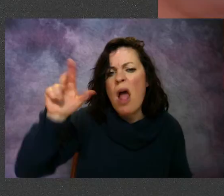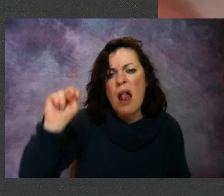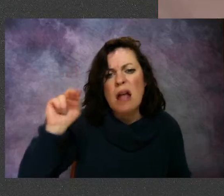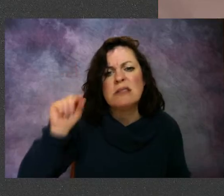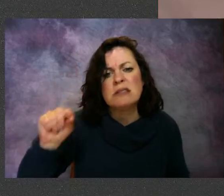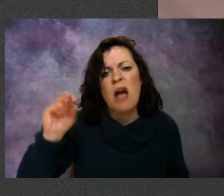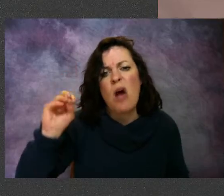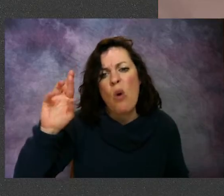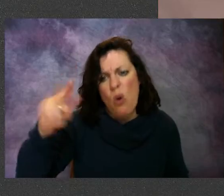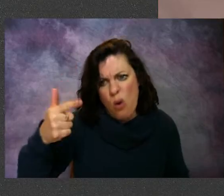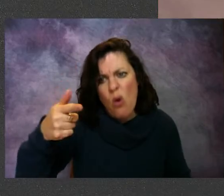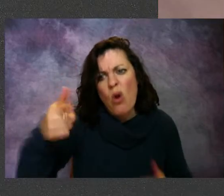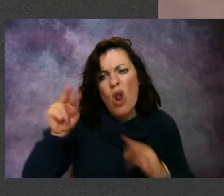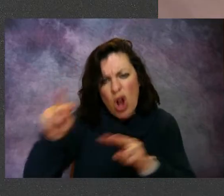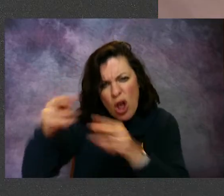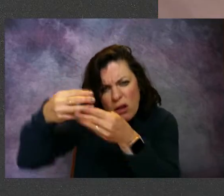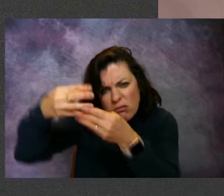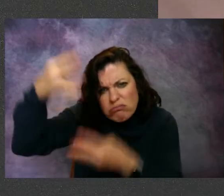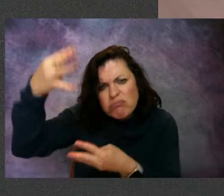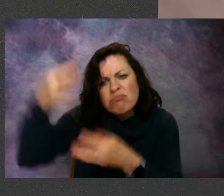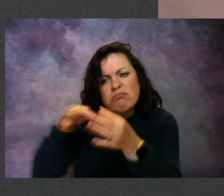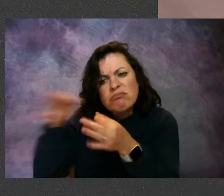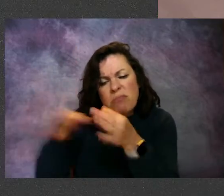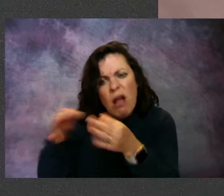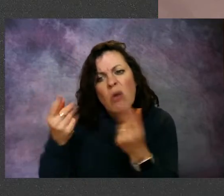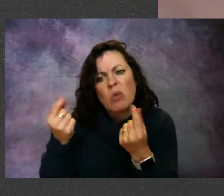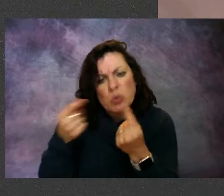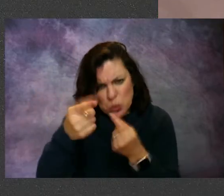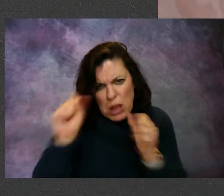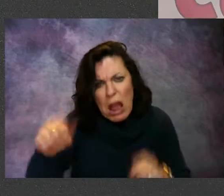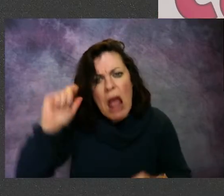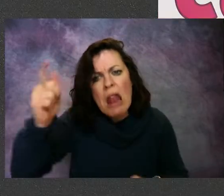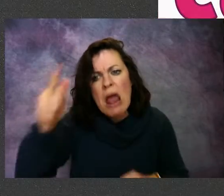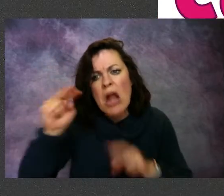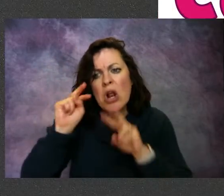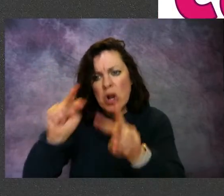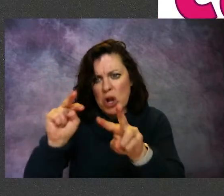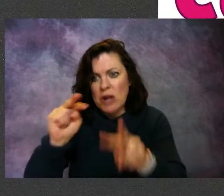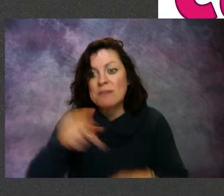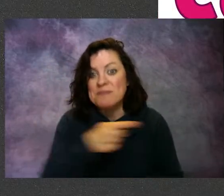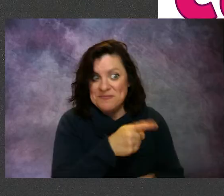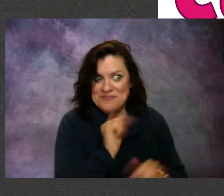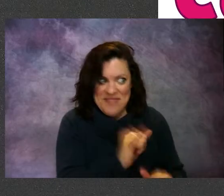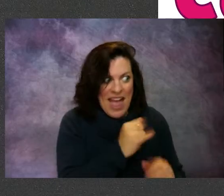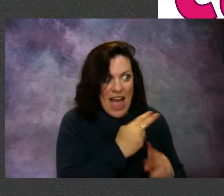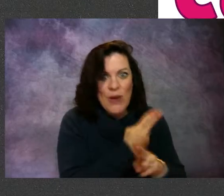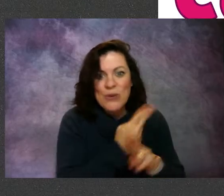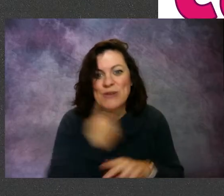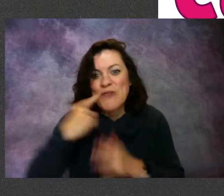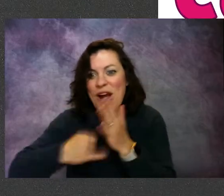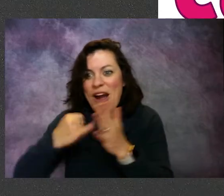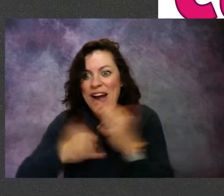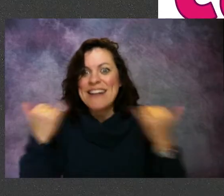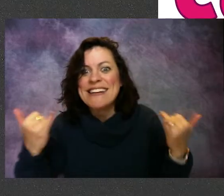So, let's go use this coffee filter for our craft. Here we go. So, it is finally craft time.